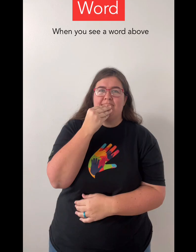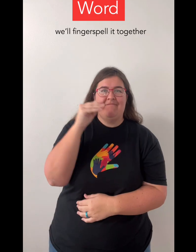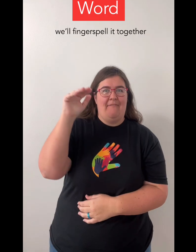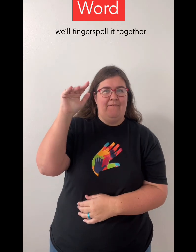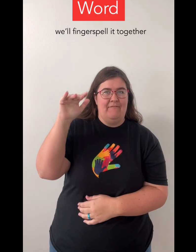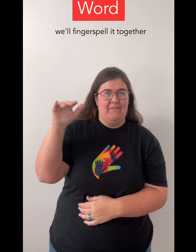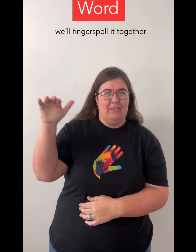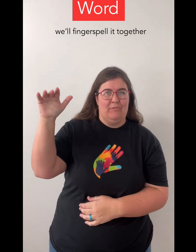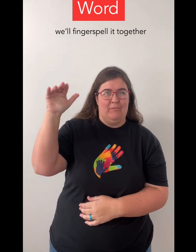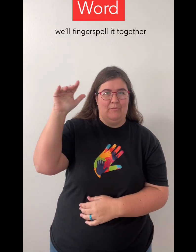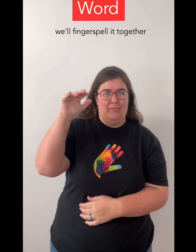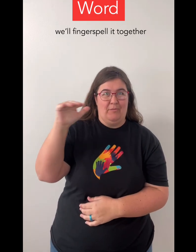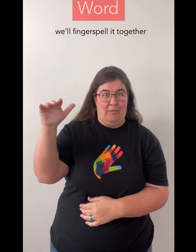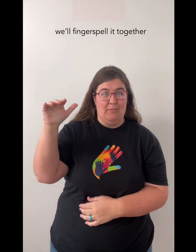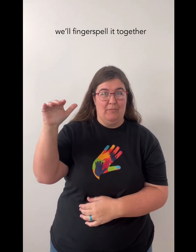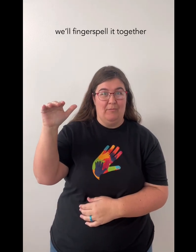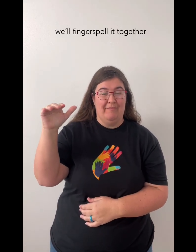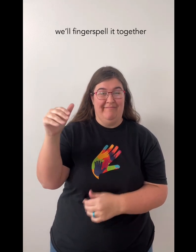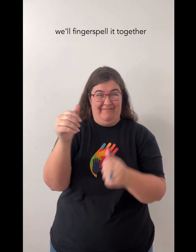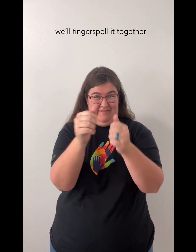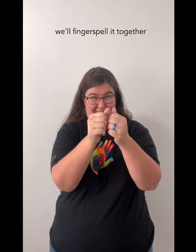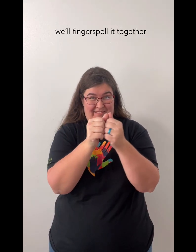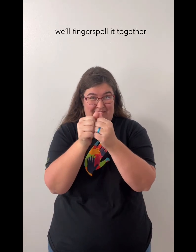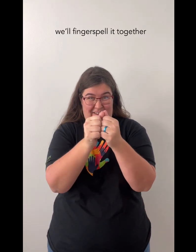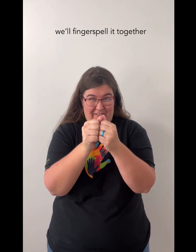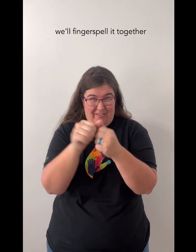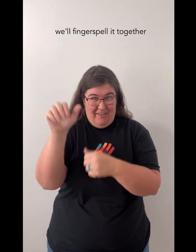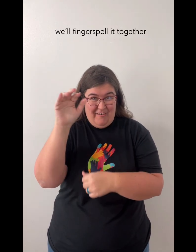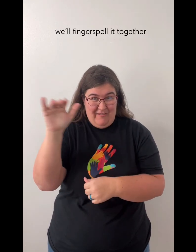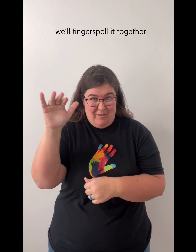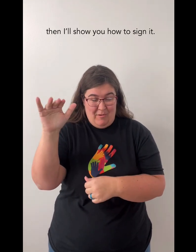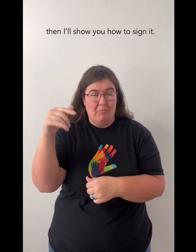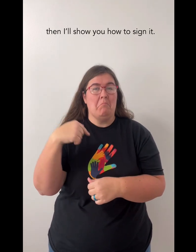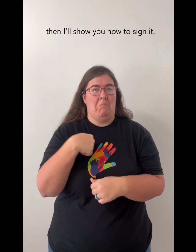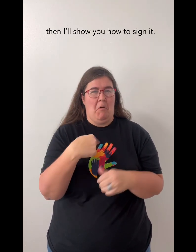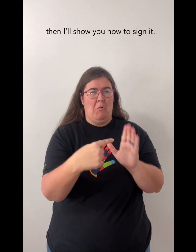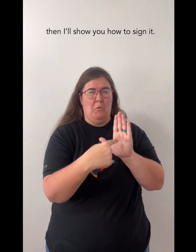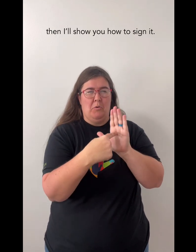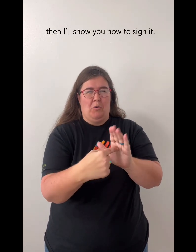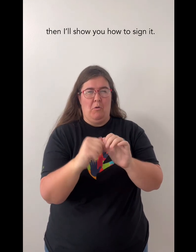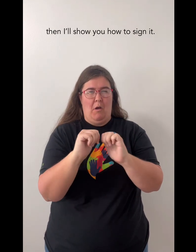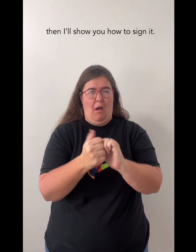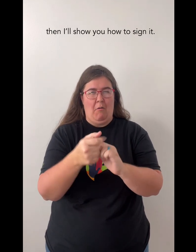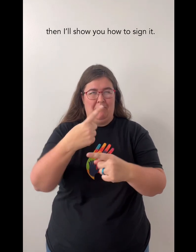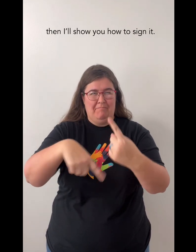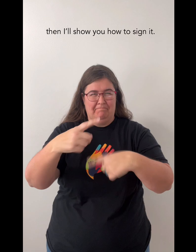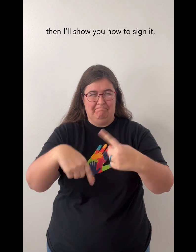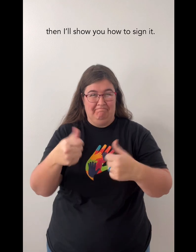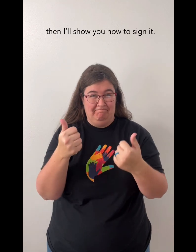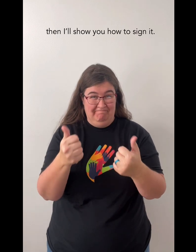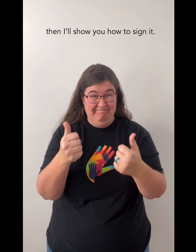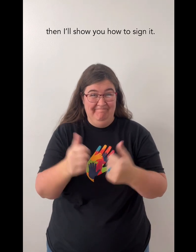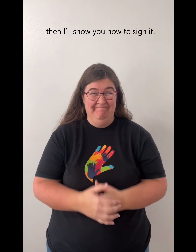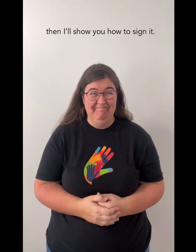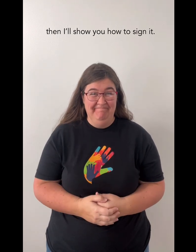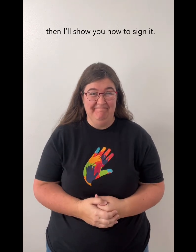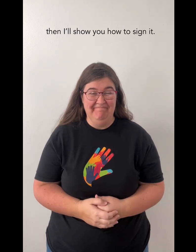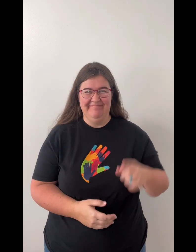we'll fingerspell it together then I'll show you how to sign it.